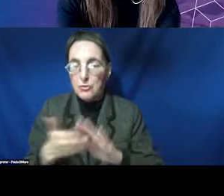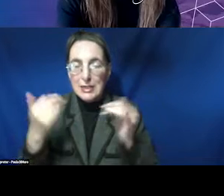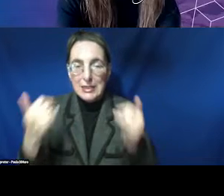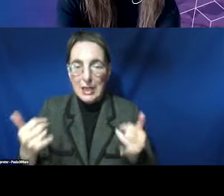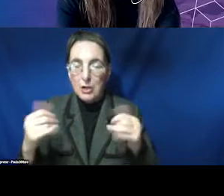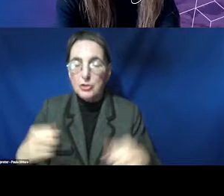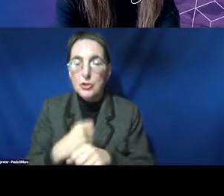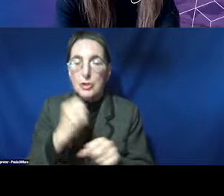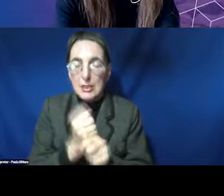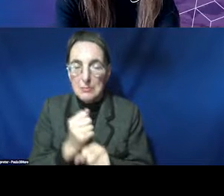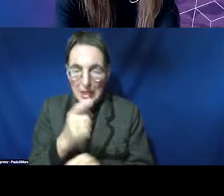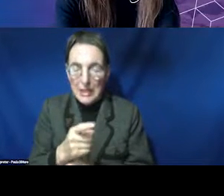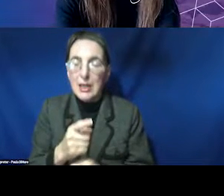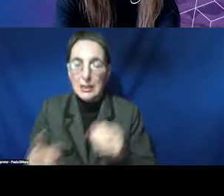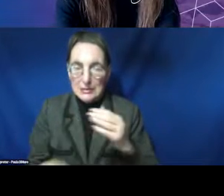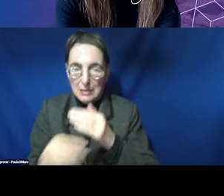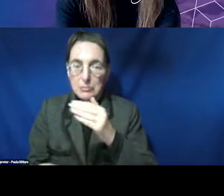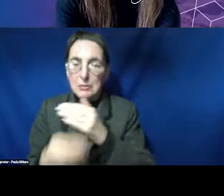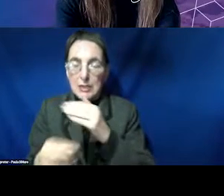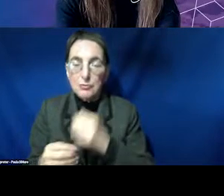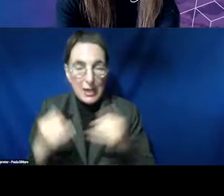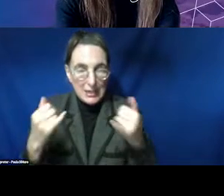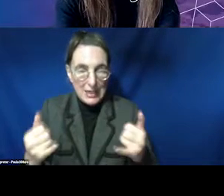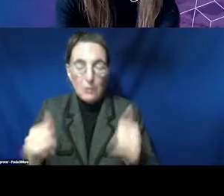So right now, it is open in Research.gov and FastLane.